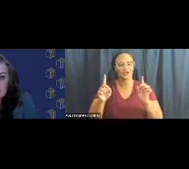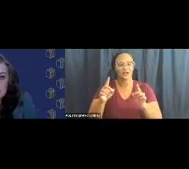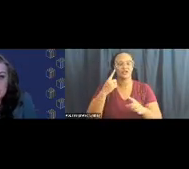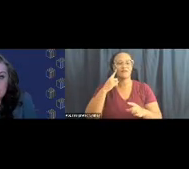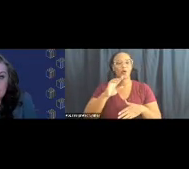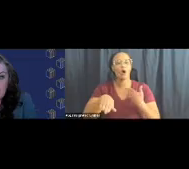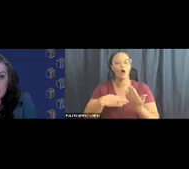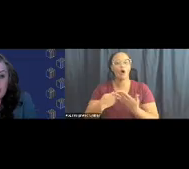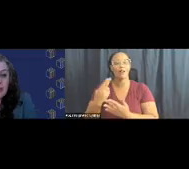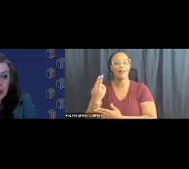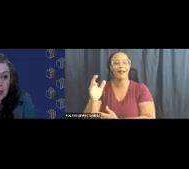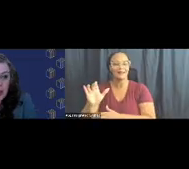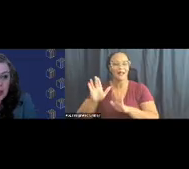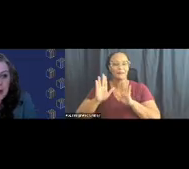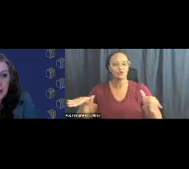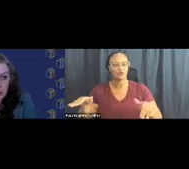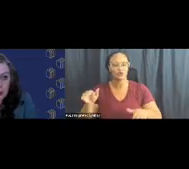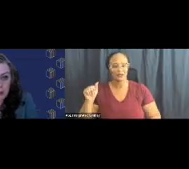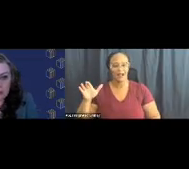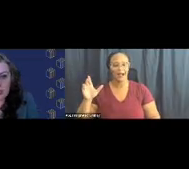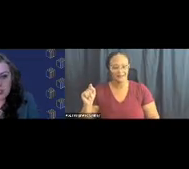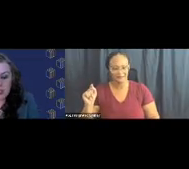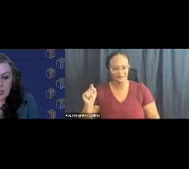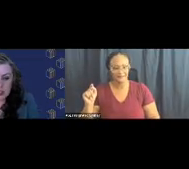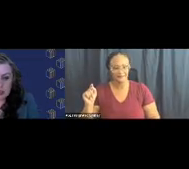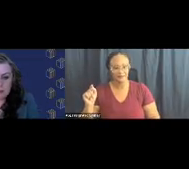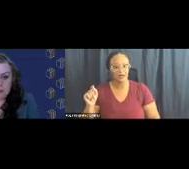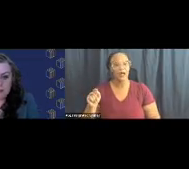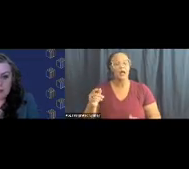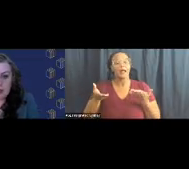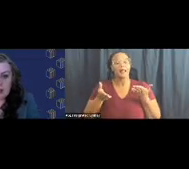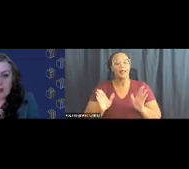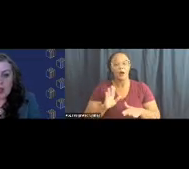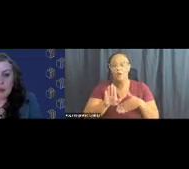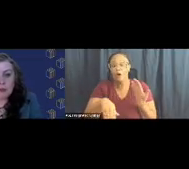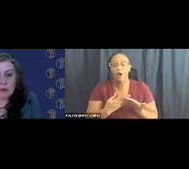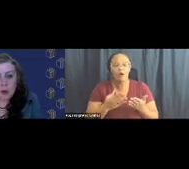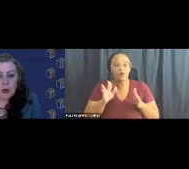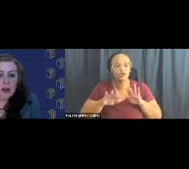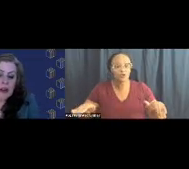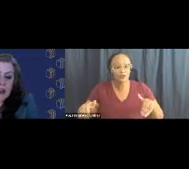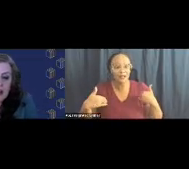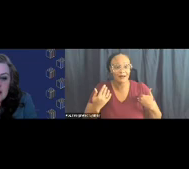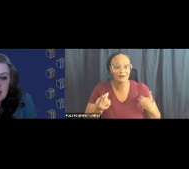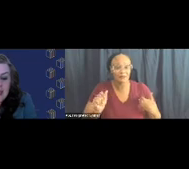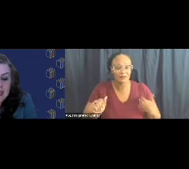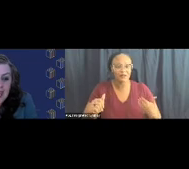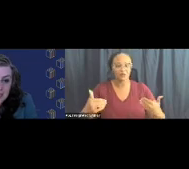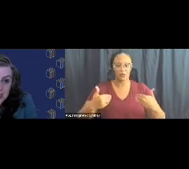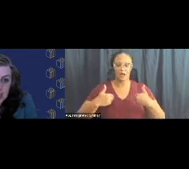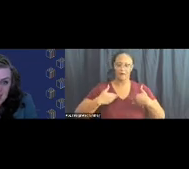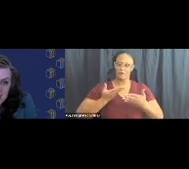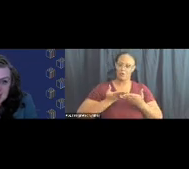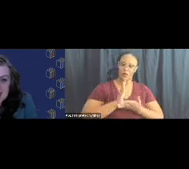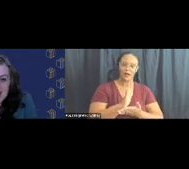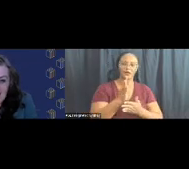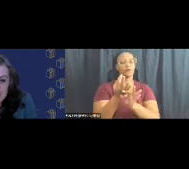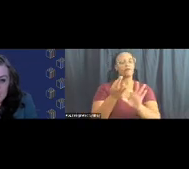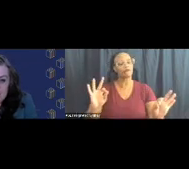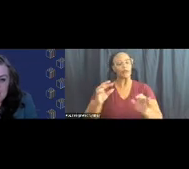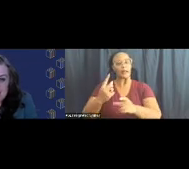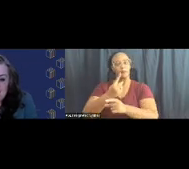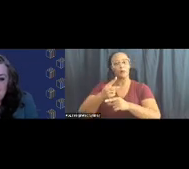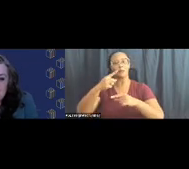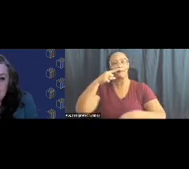disabilities the right to a free and appropriate public education. Before the EHA's enactment,